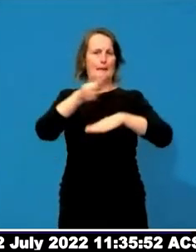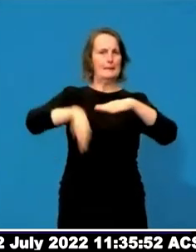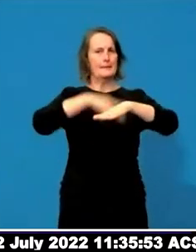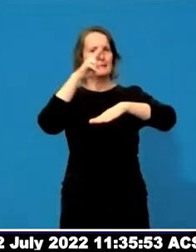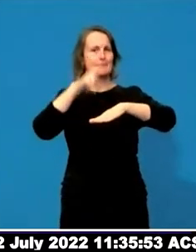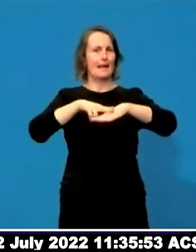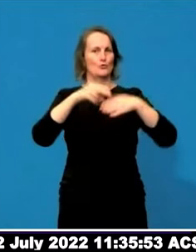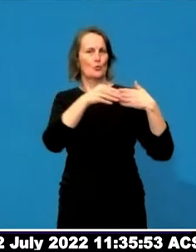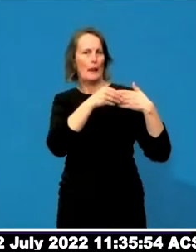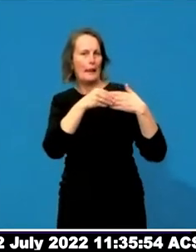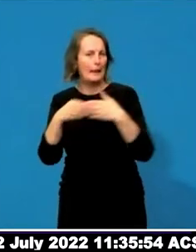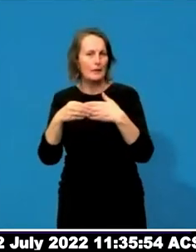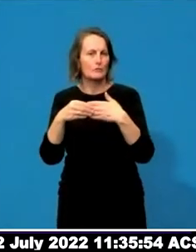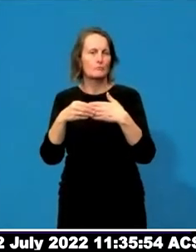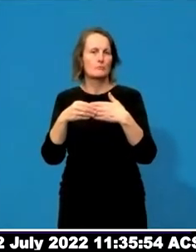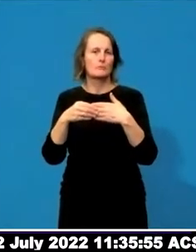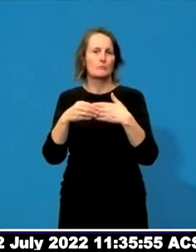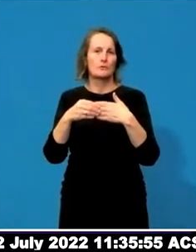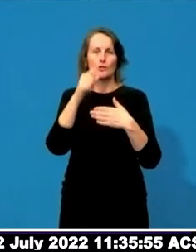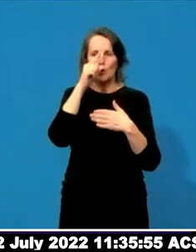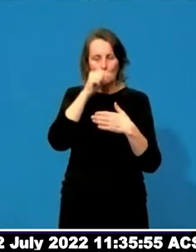to guide other national commissions.